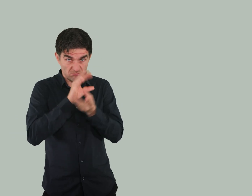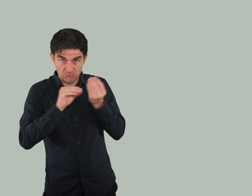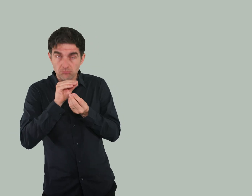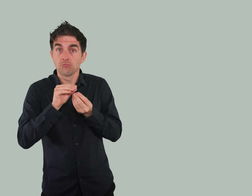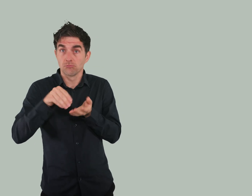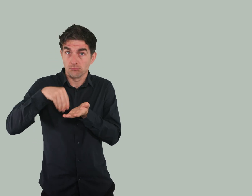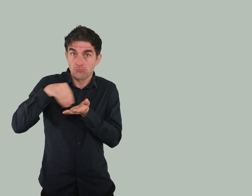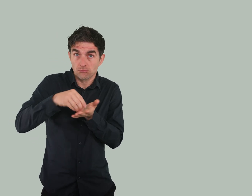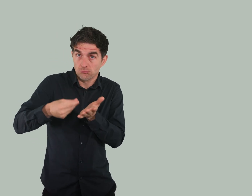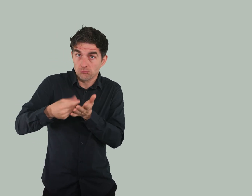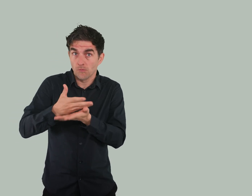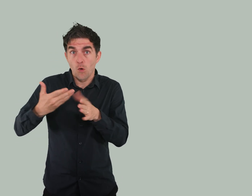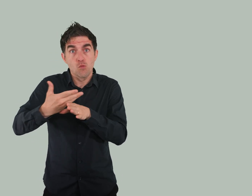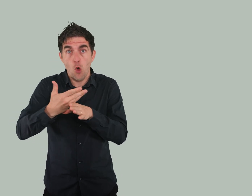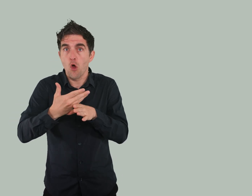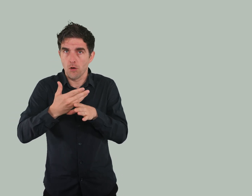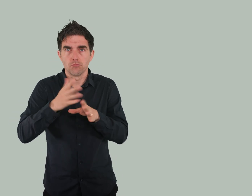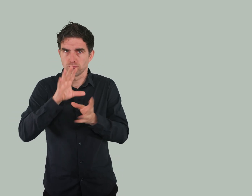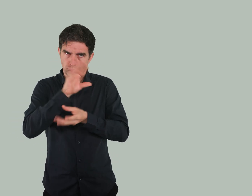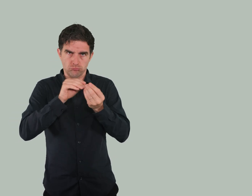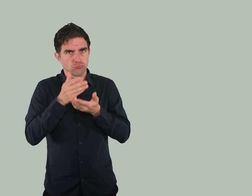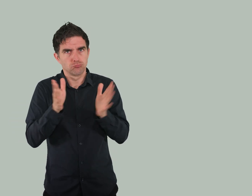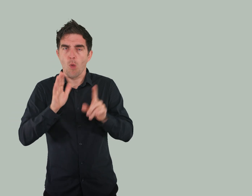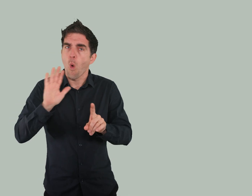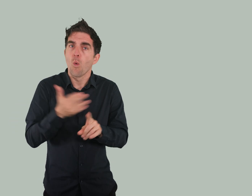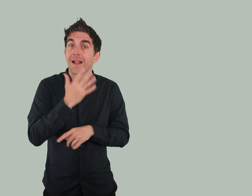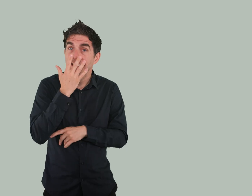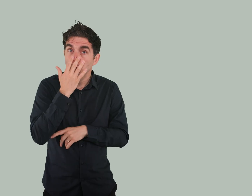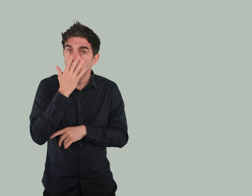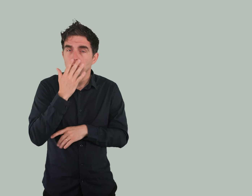added to the cost of employment for workers of all ages.